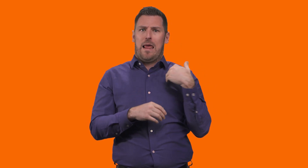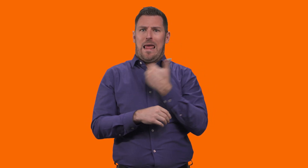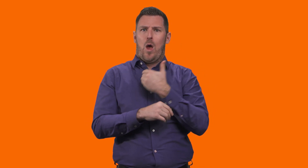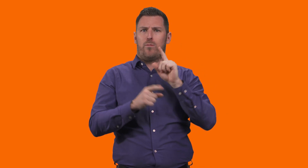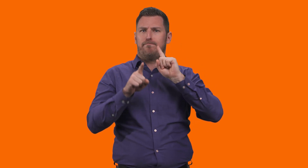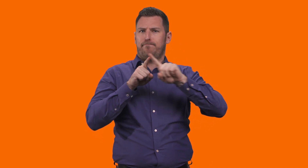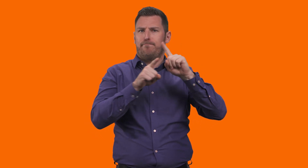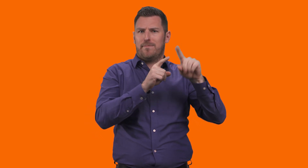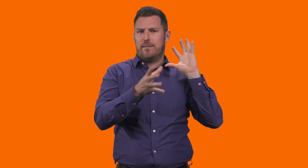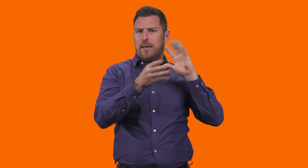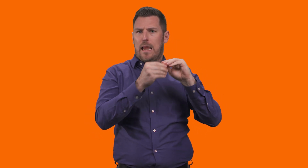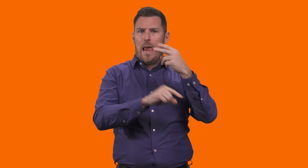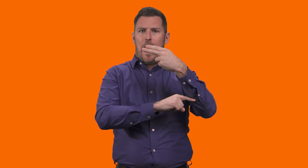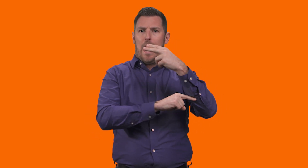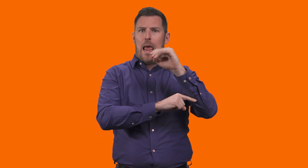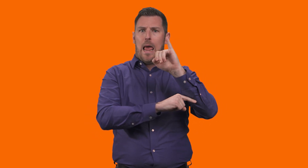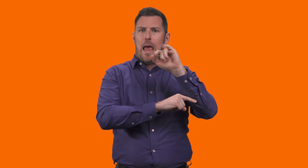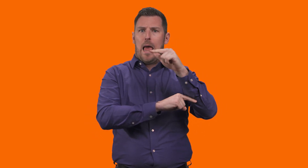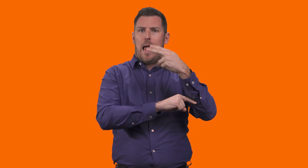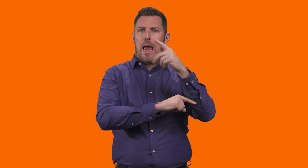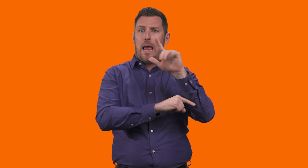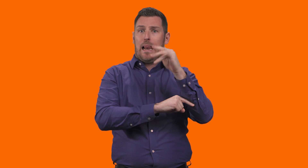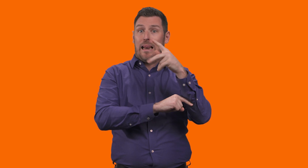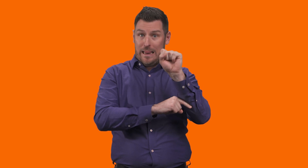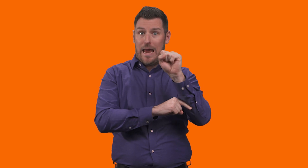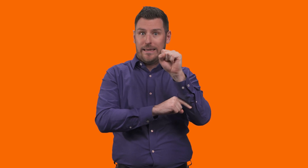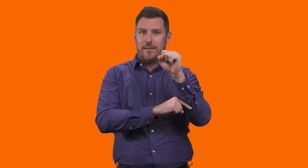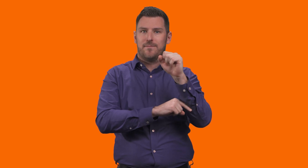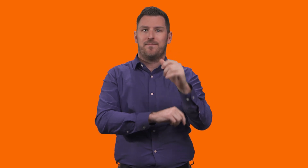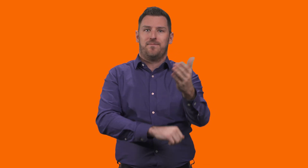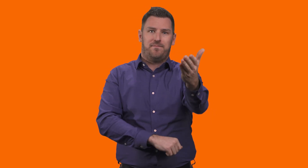Let's take a moment to revisit some of these memorable highlights.